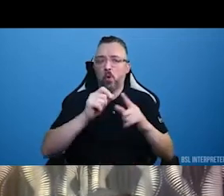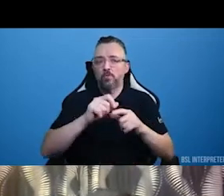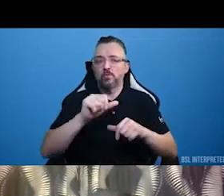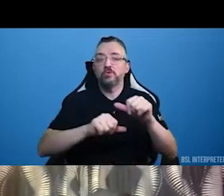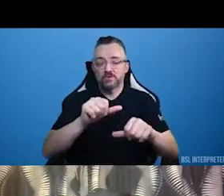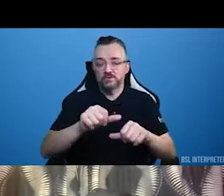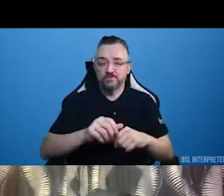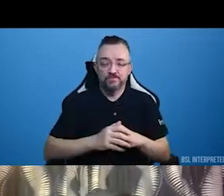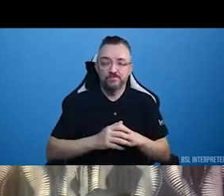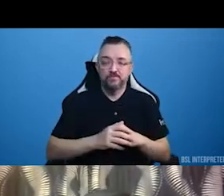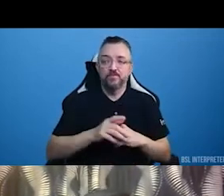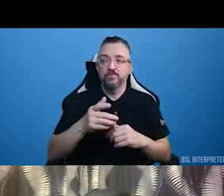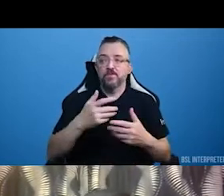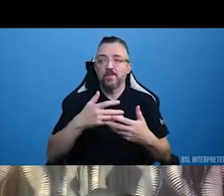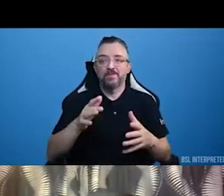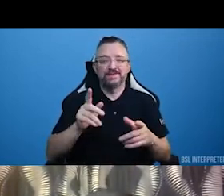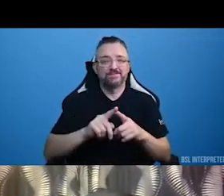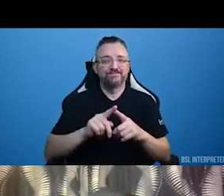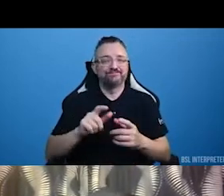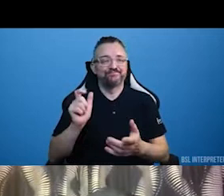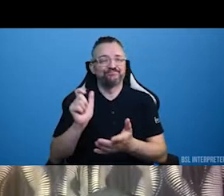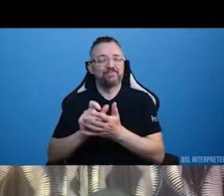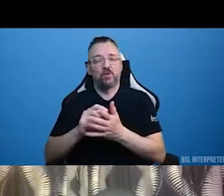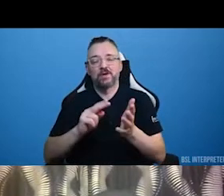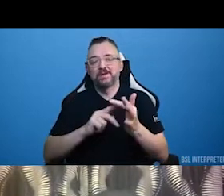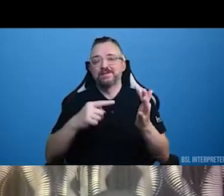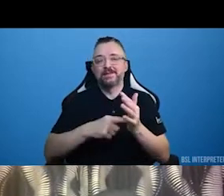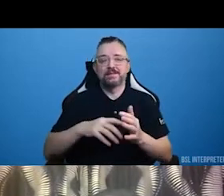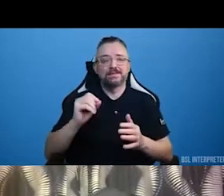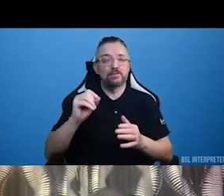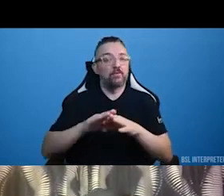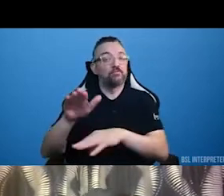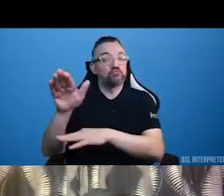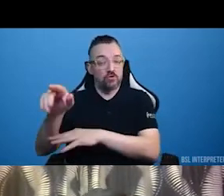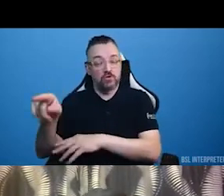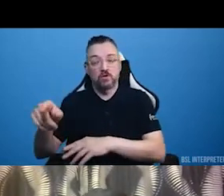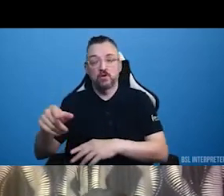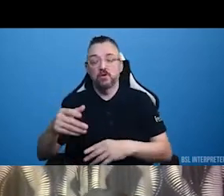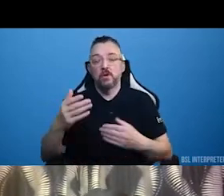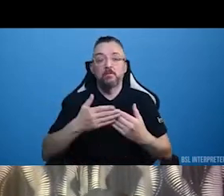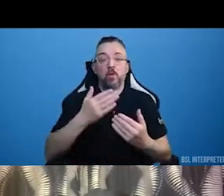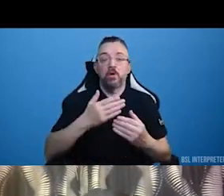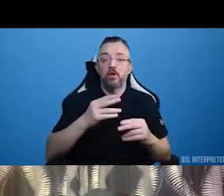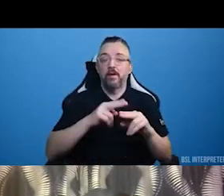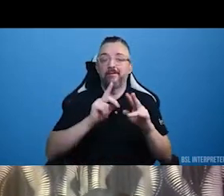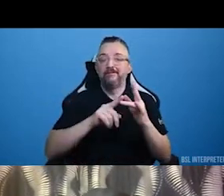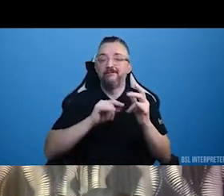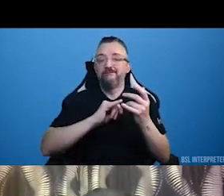a bit of a trade show for a net zero future, whilst we had more fossil fuel delegates than indigenous communities represented,